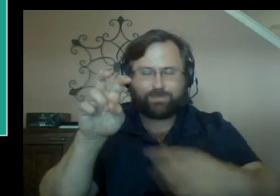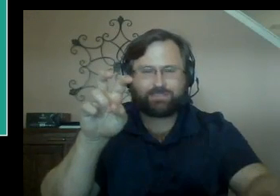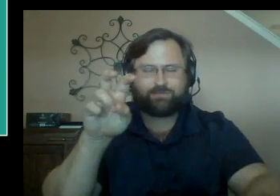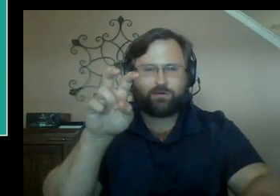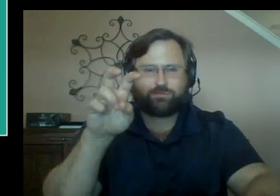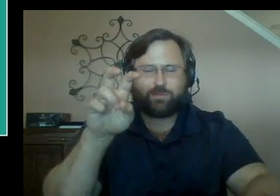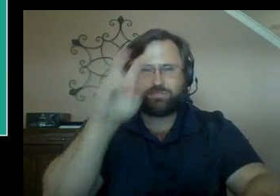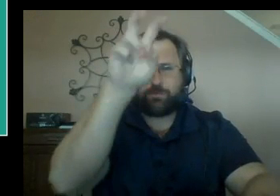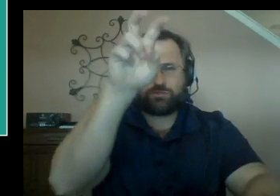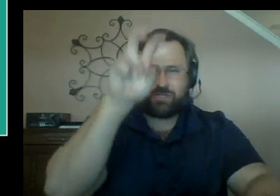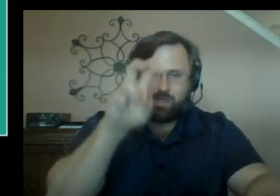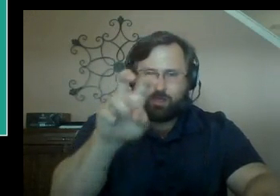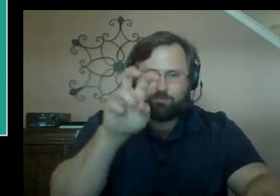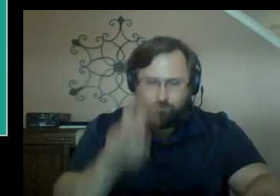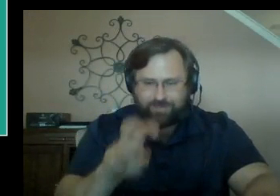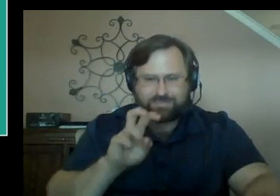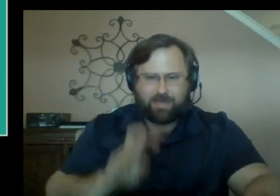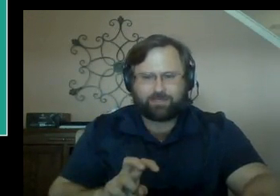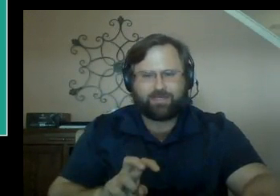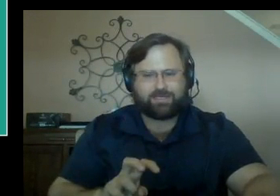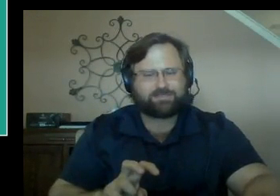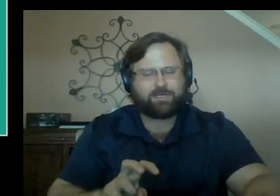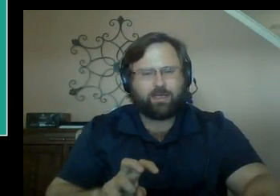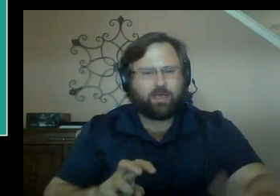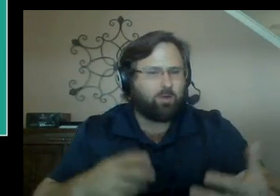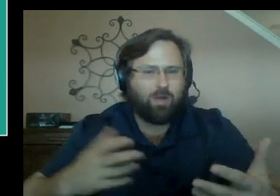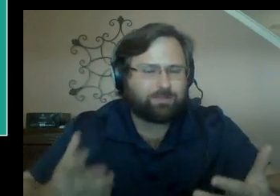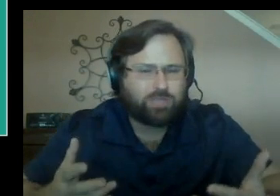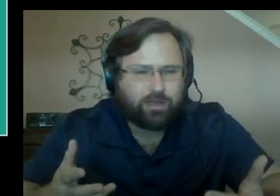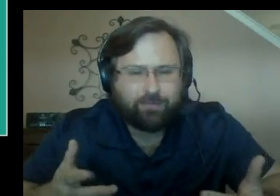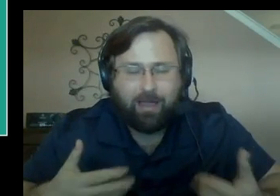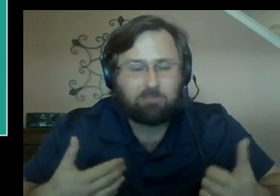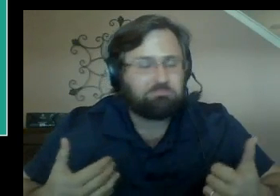depicting verb to represent a person moving down the list while i'm talking about